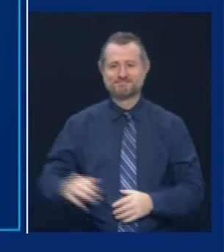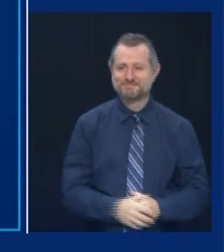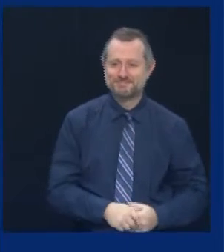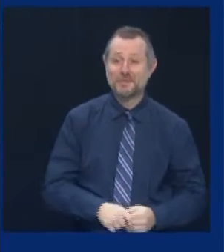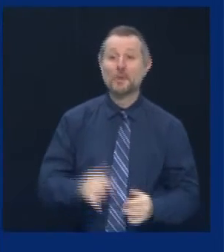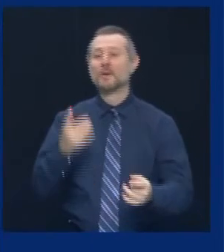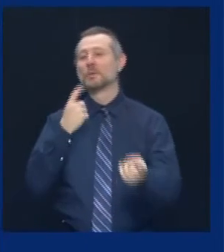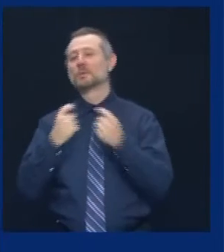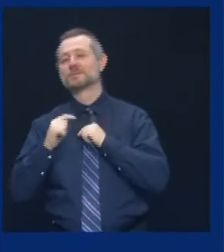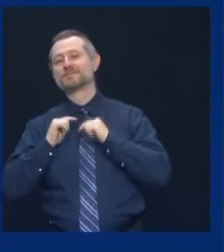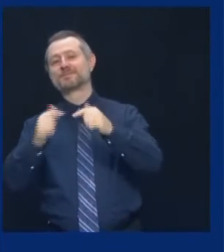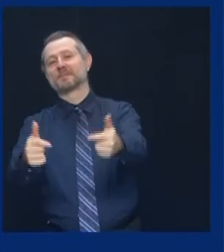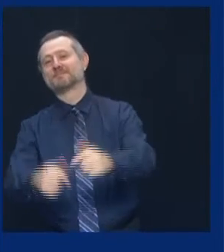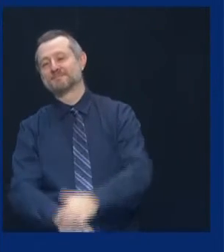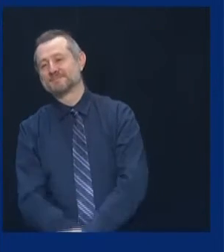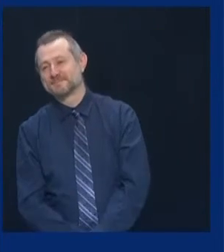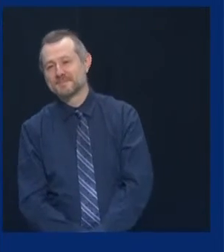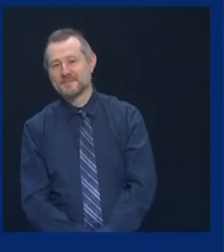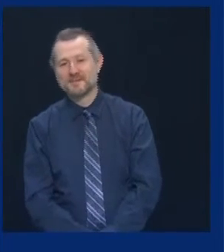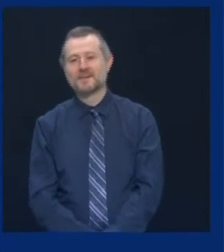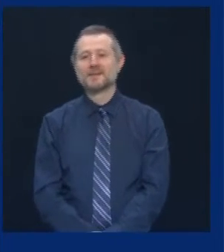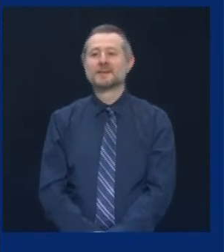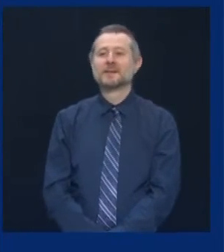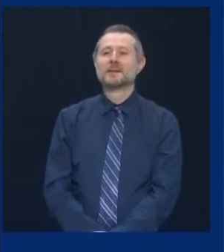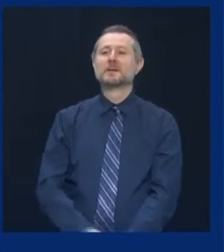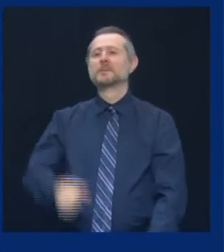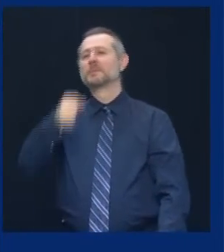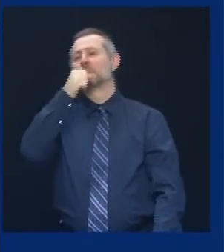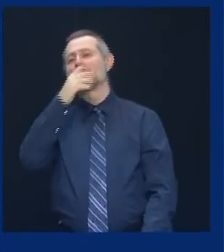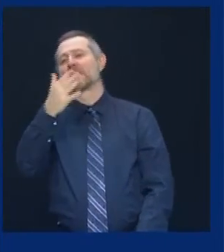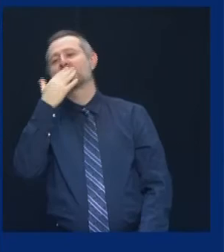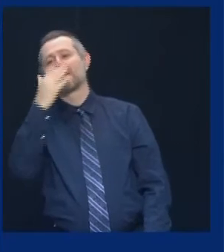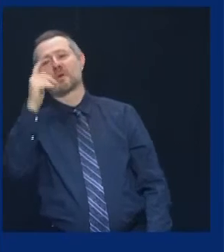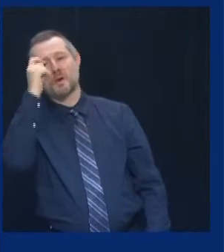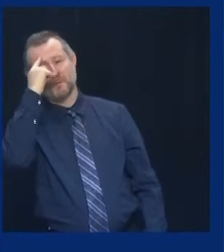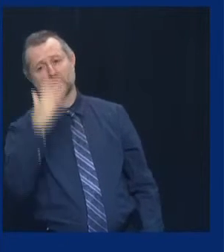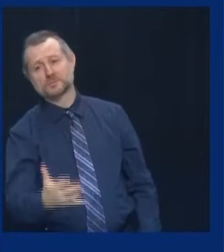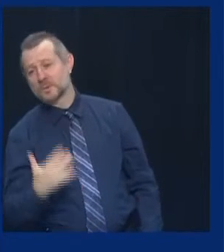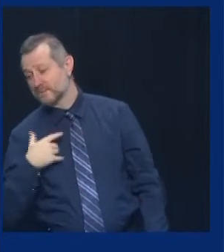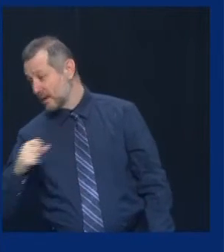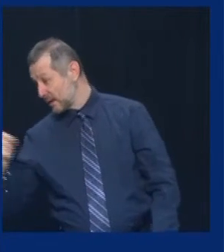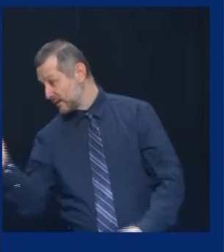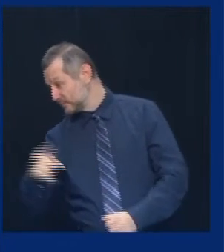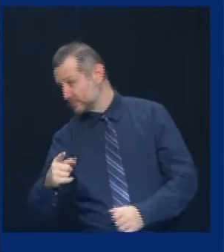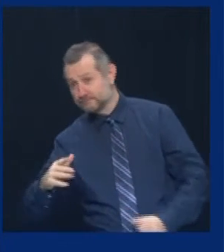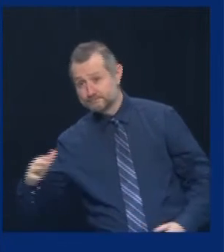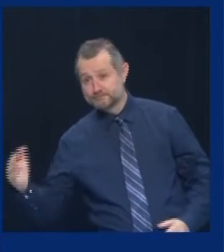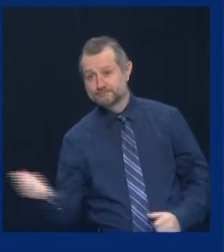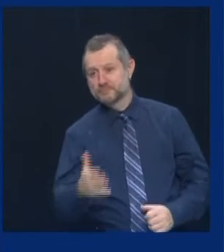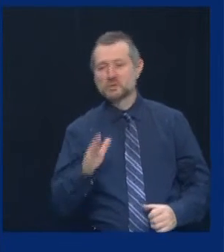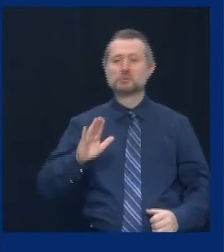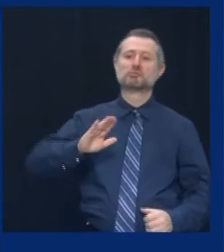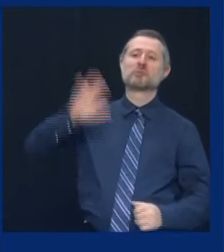THAT WAS A CREATIVE OUTCOME TO THAT WAIVER REQUEST.